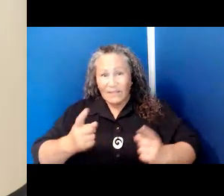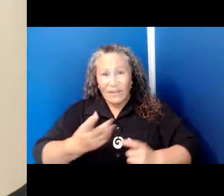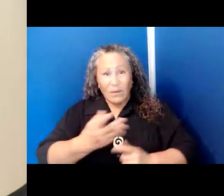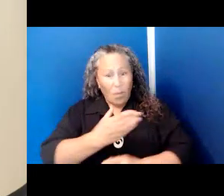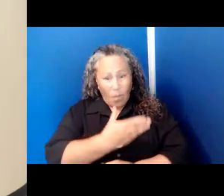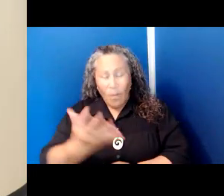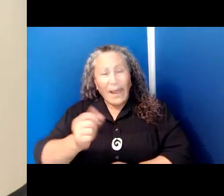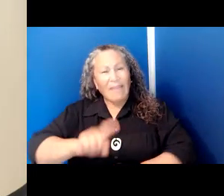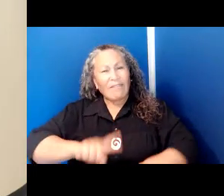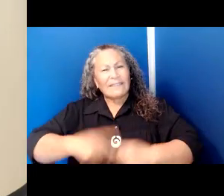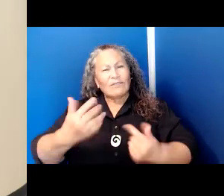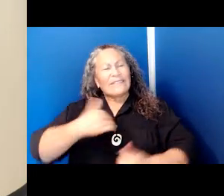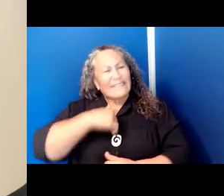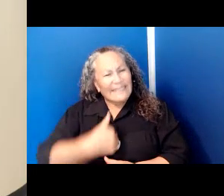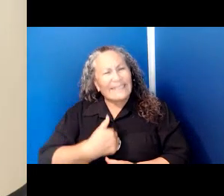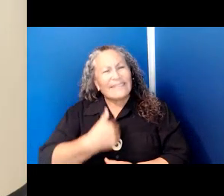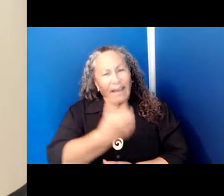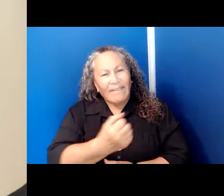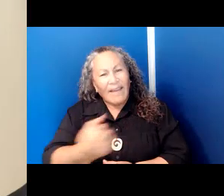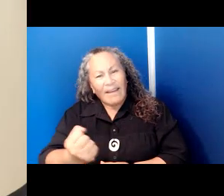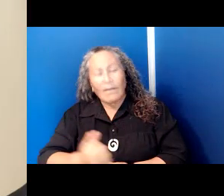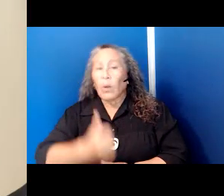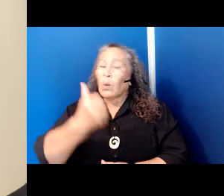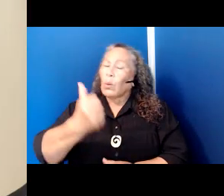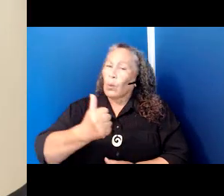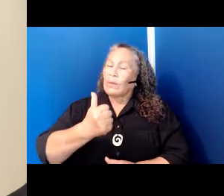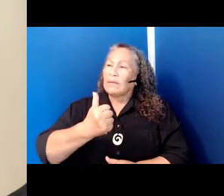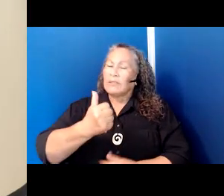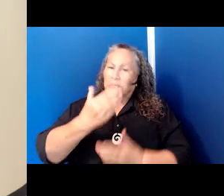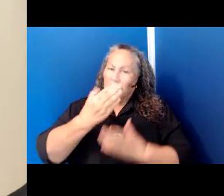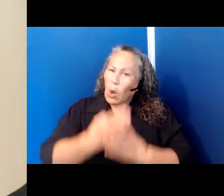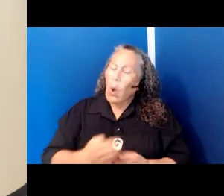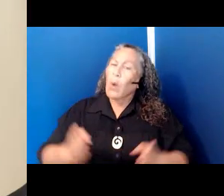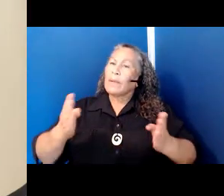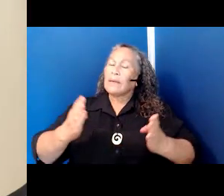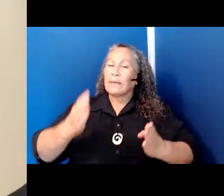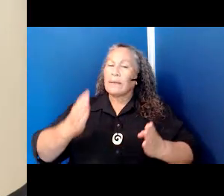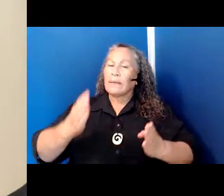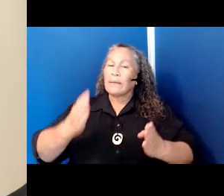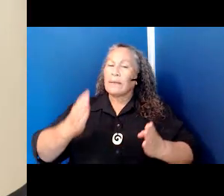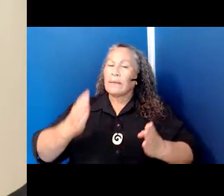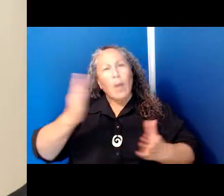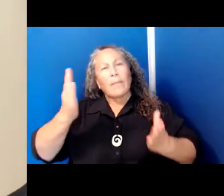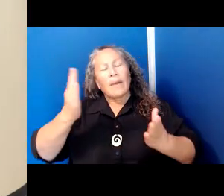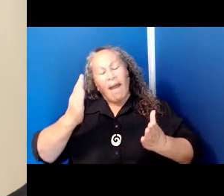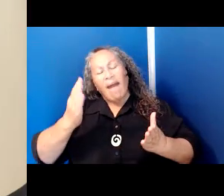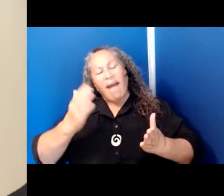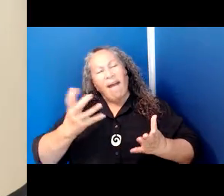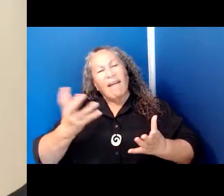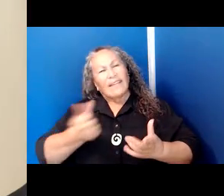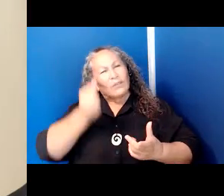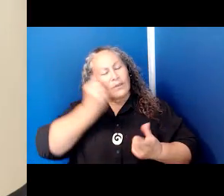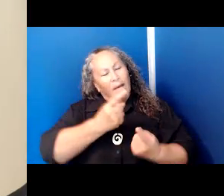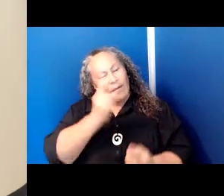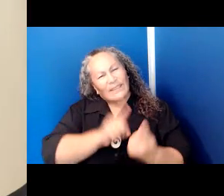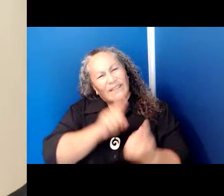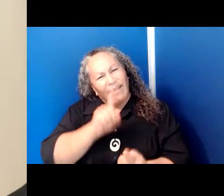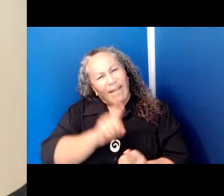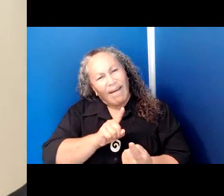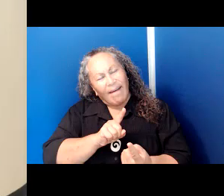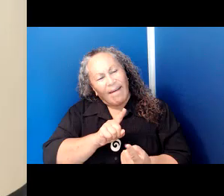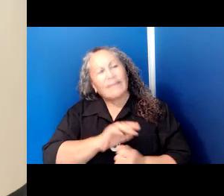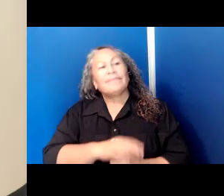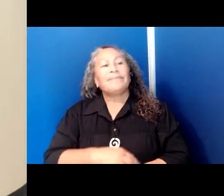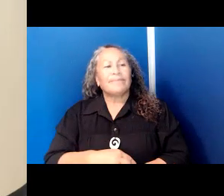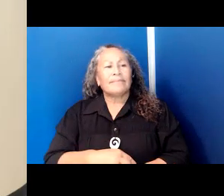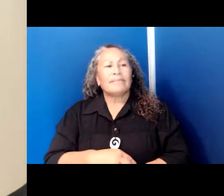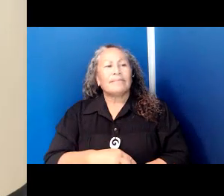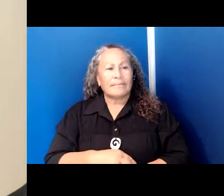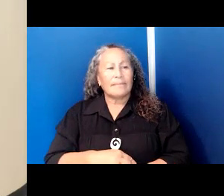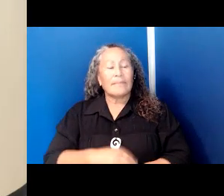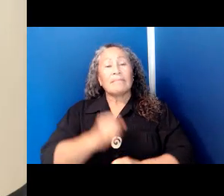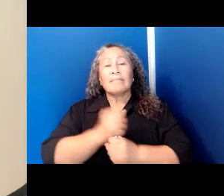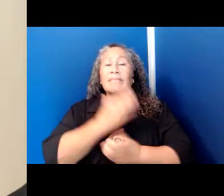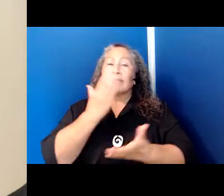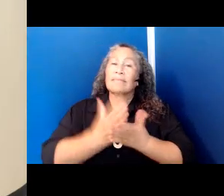it’s good to be open minded to get to know people and reassure meeting other disabled